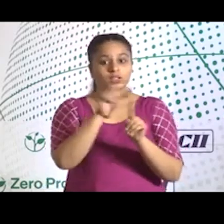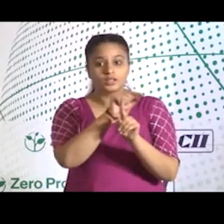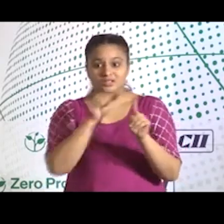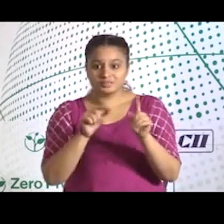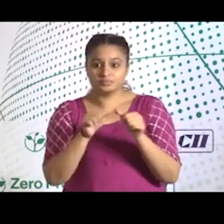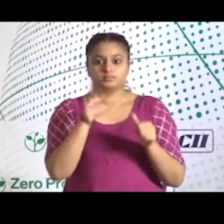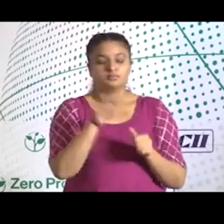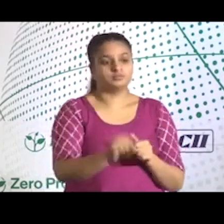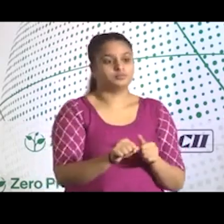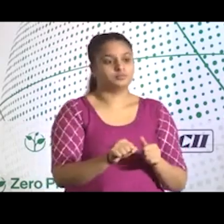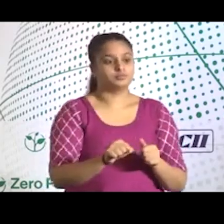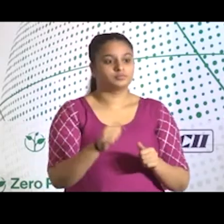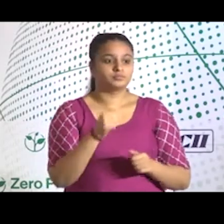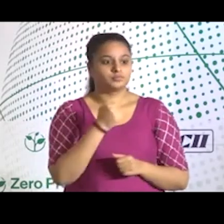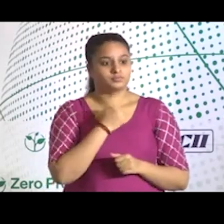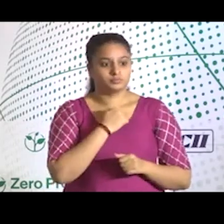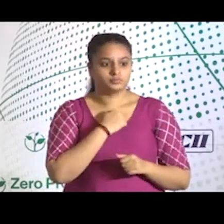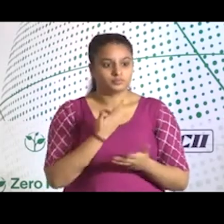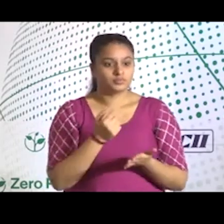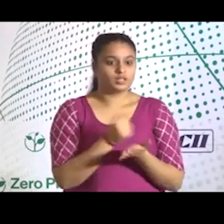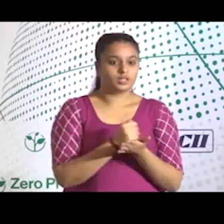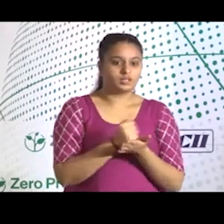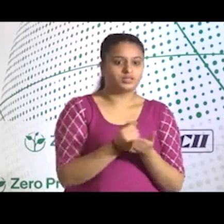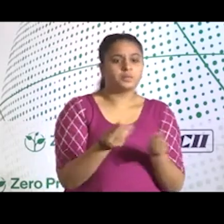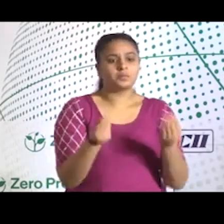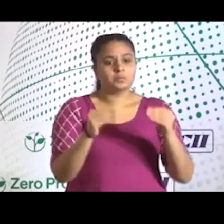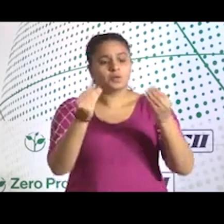So I think it'll only happen when more and more organizations demand it.